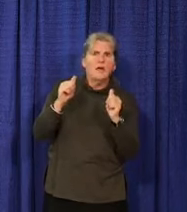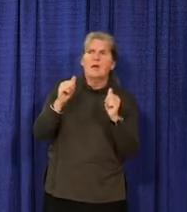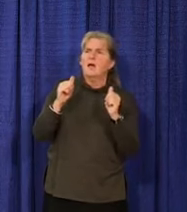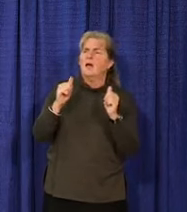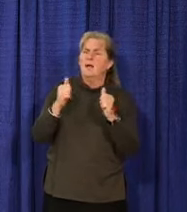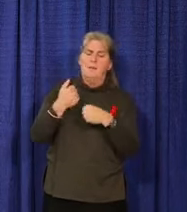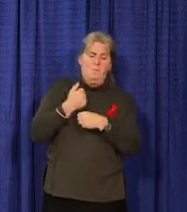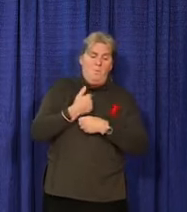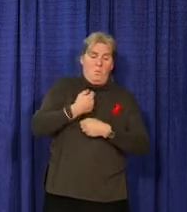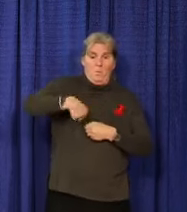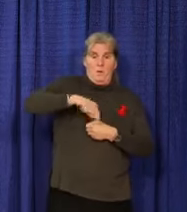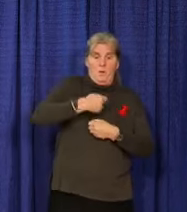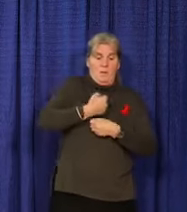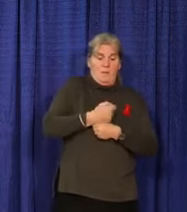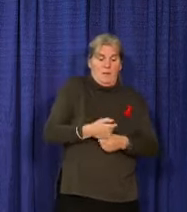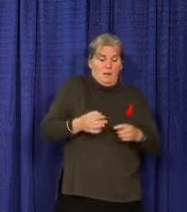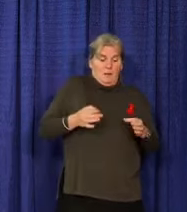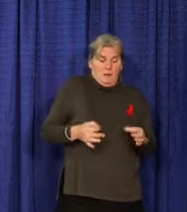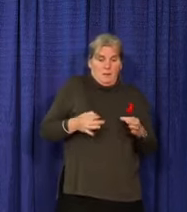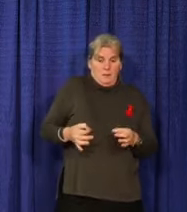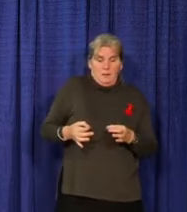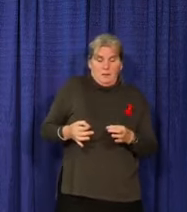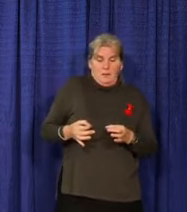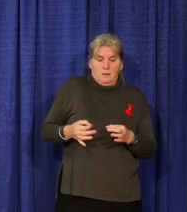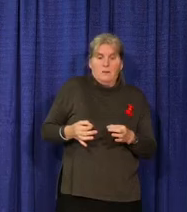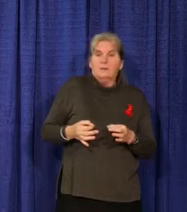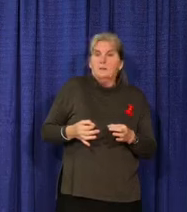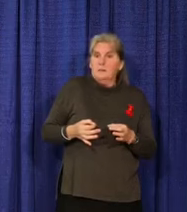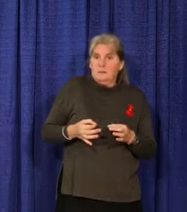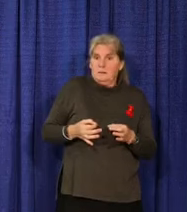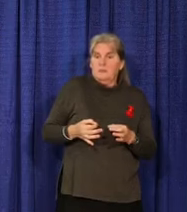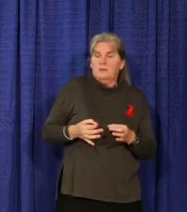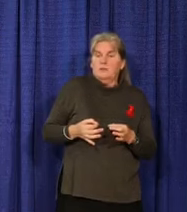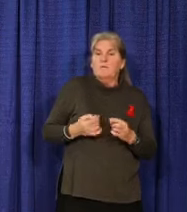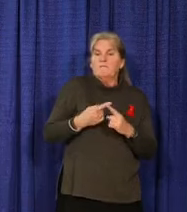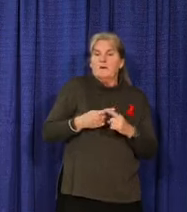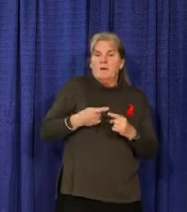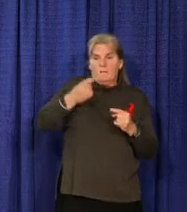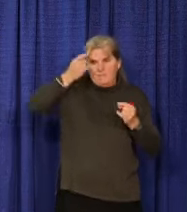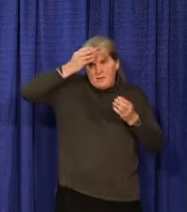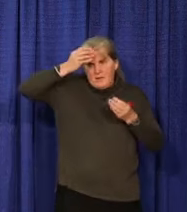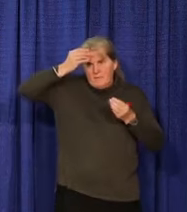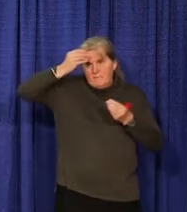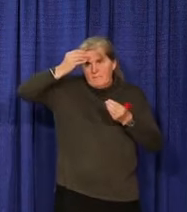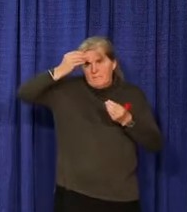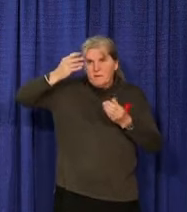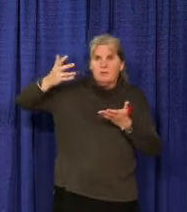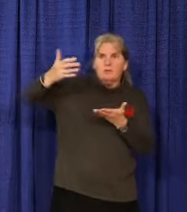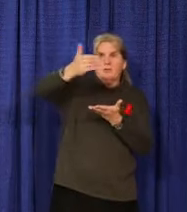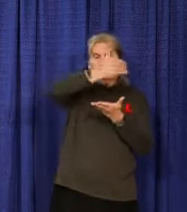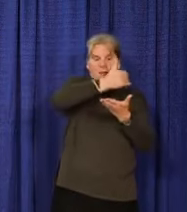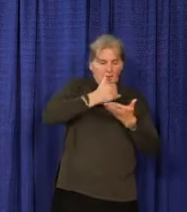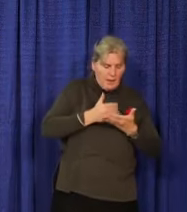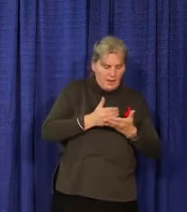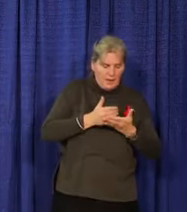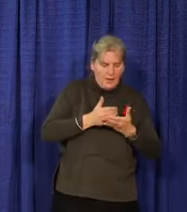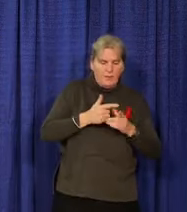We are making every decision in relation to schools with the best available information on the day that we have it and